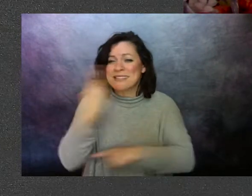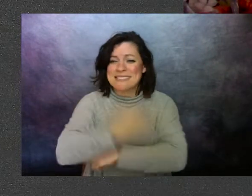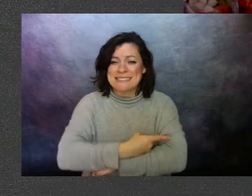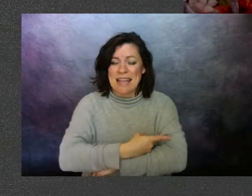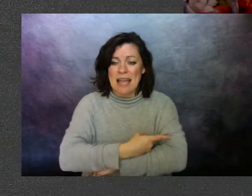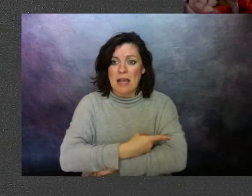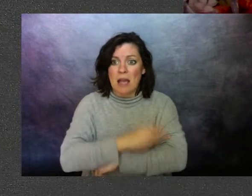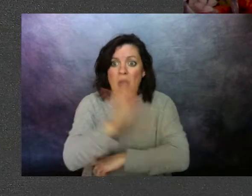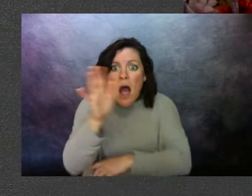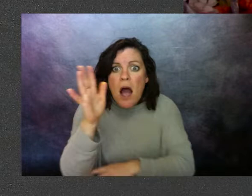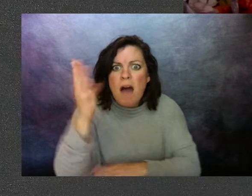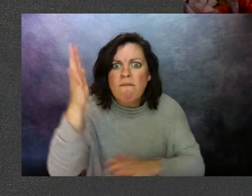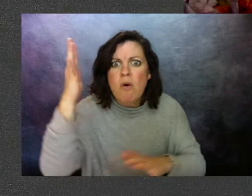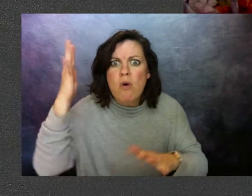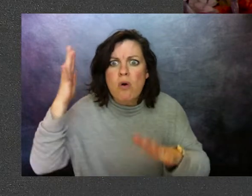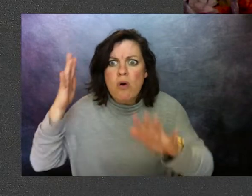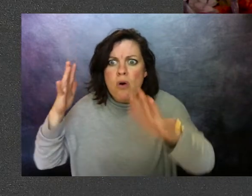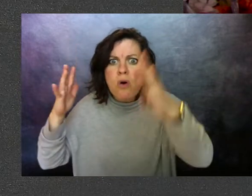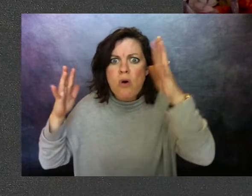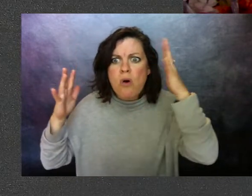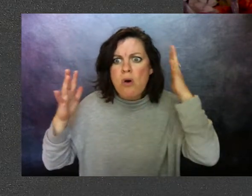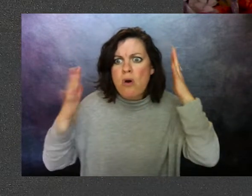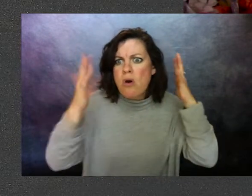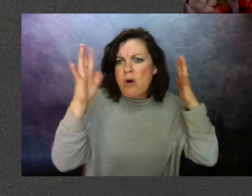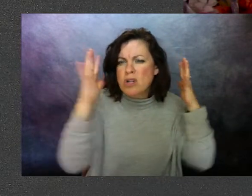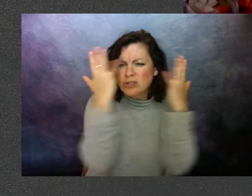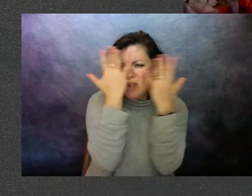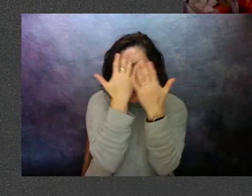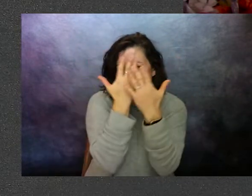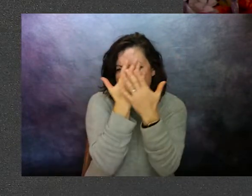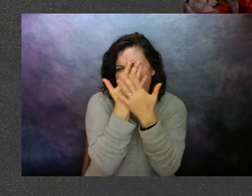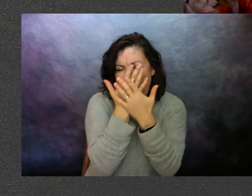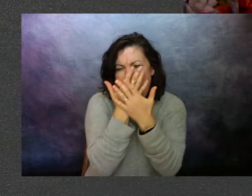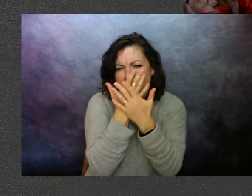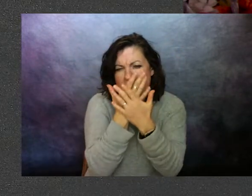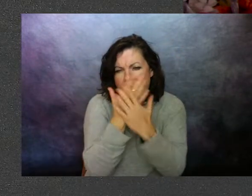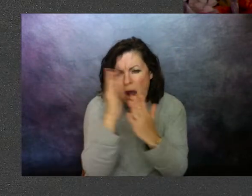We're coming to a forest, a dark, dark forest.